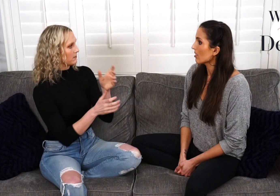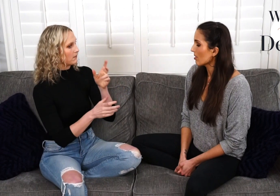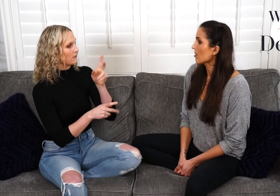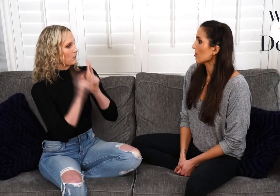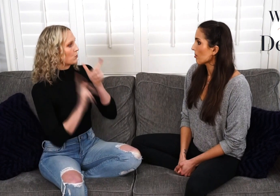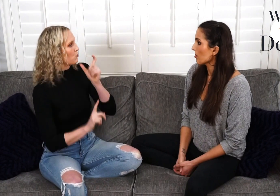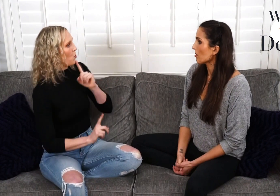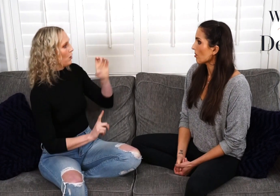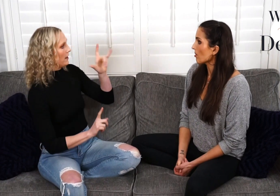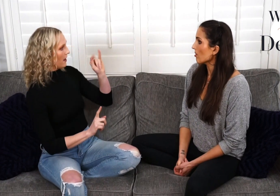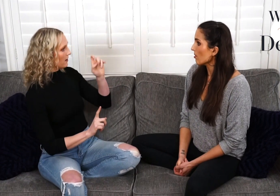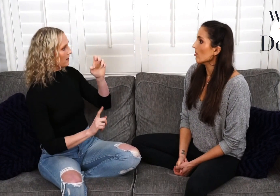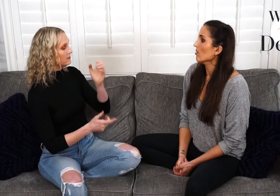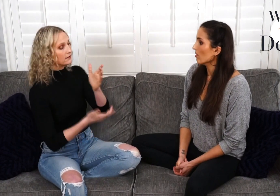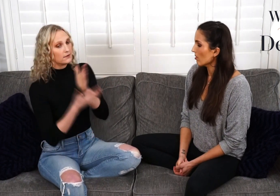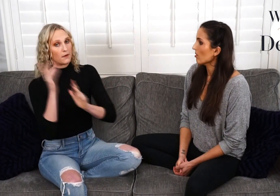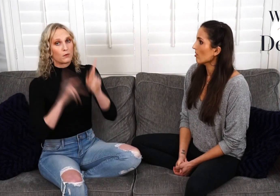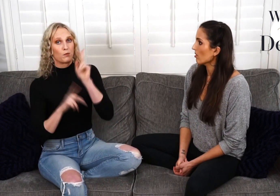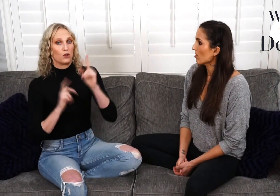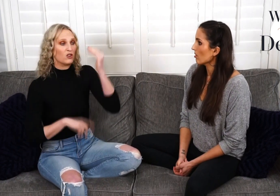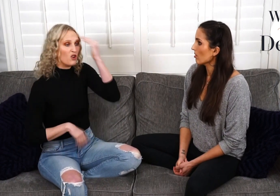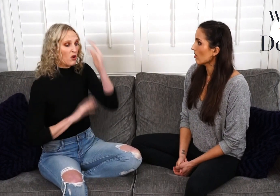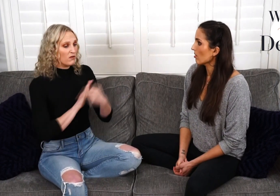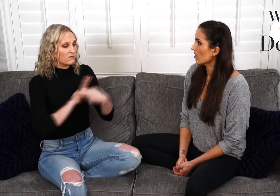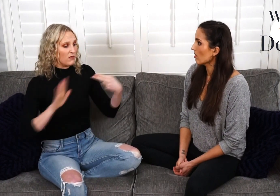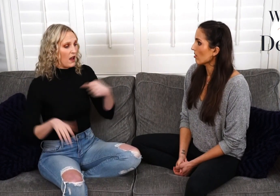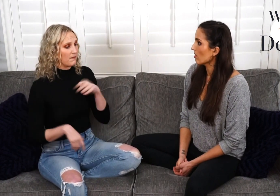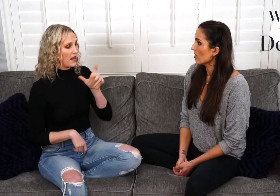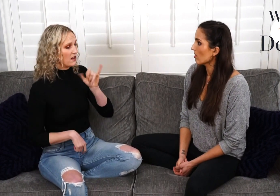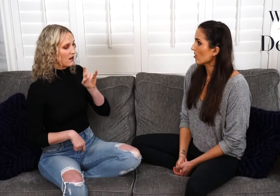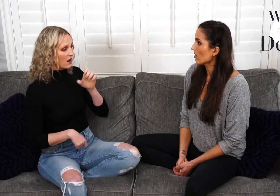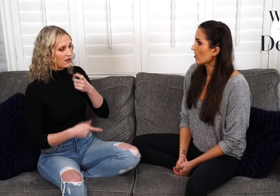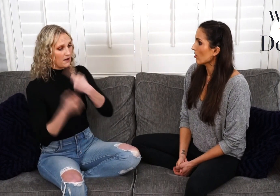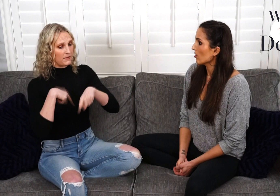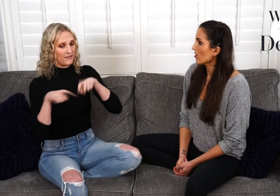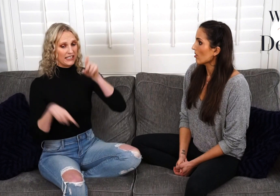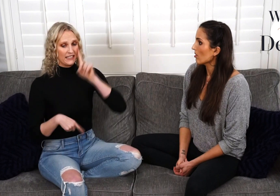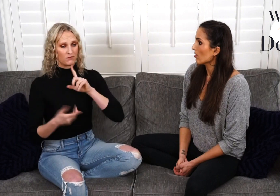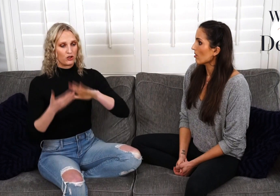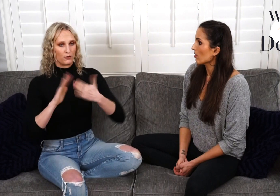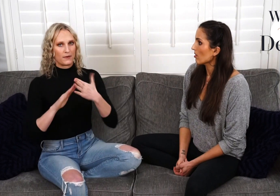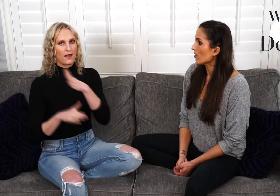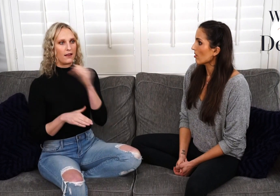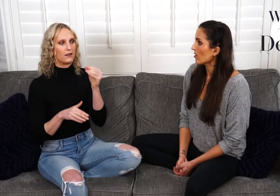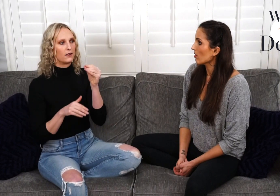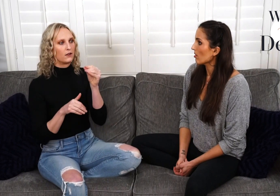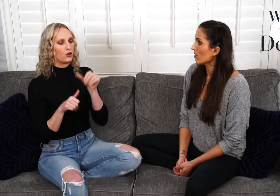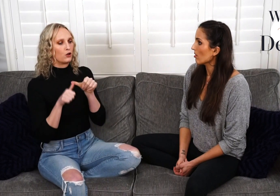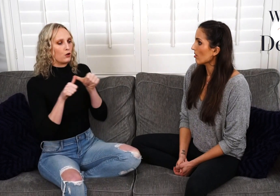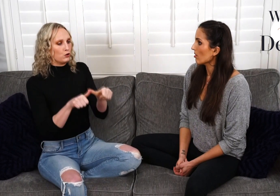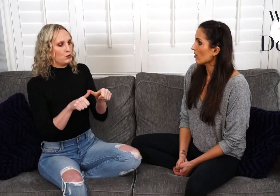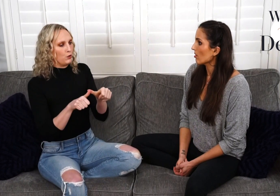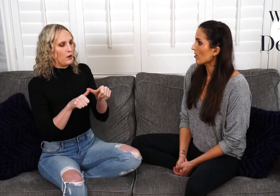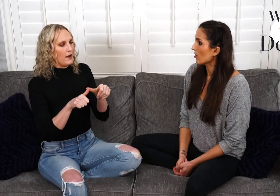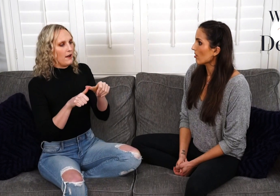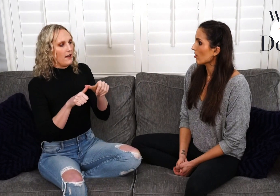groups of people who are considered elite. There is one group who says, “Yep. I know I'm an Elite I come from the Deaf community.” and they continue